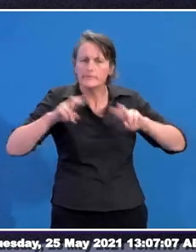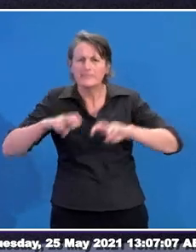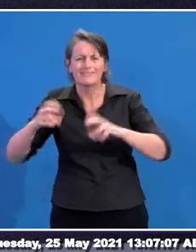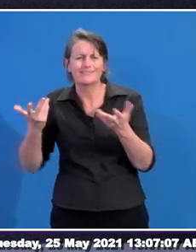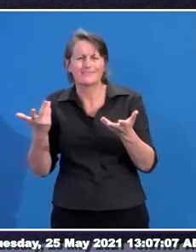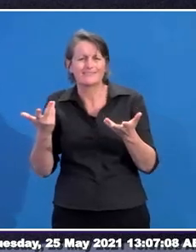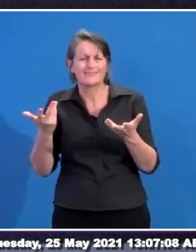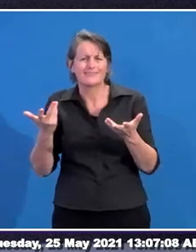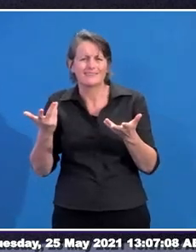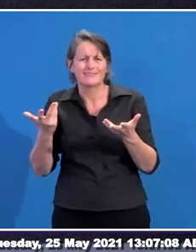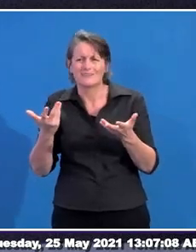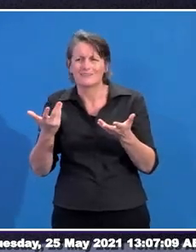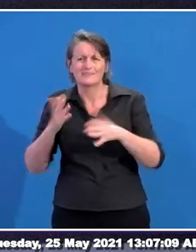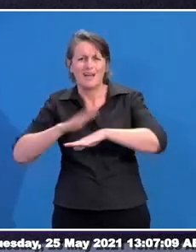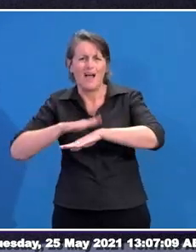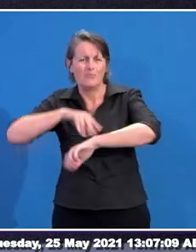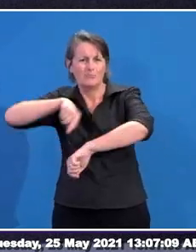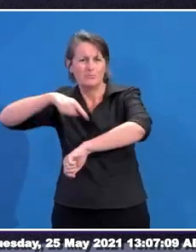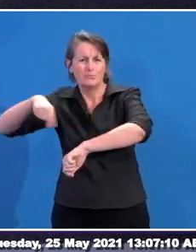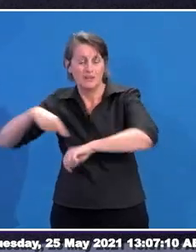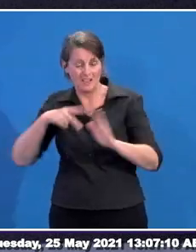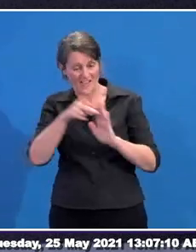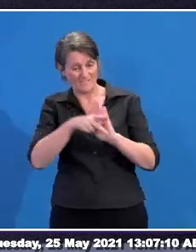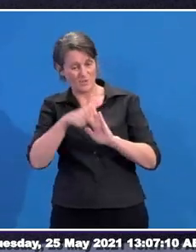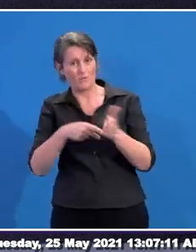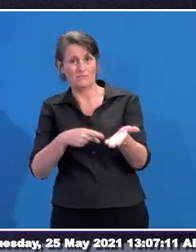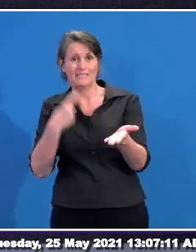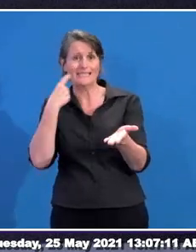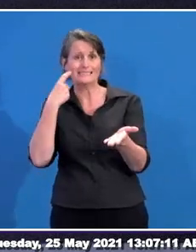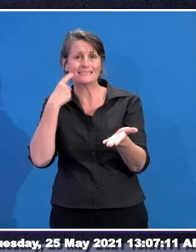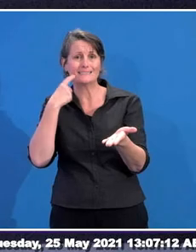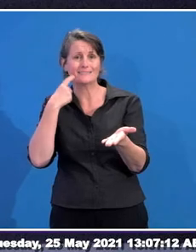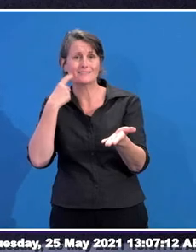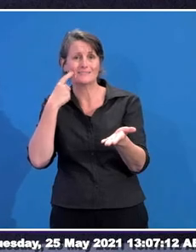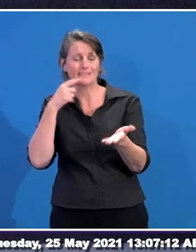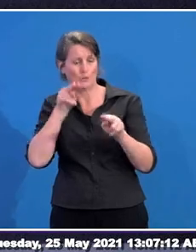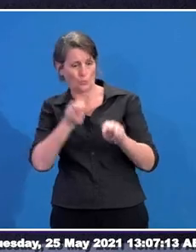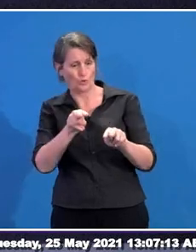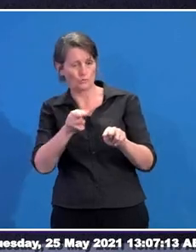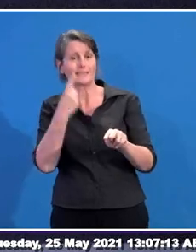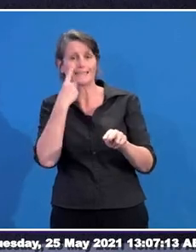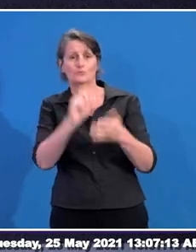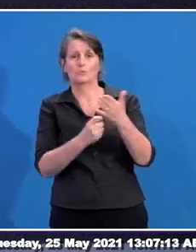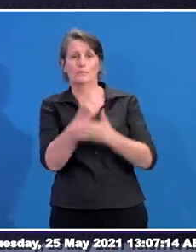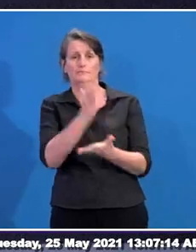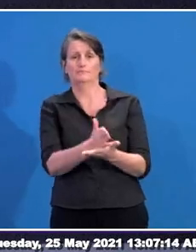something so simple can be --- it can be solved very, very easily.